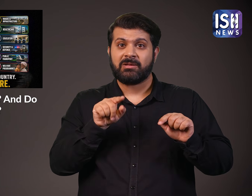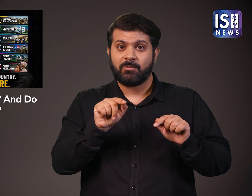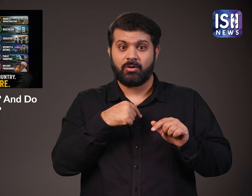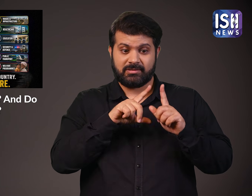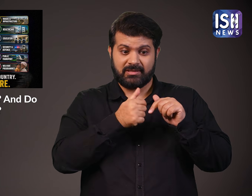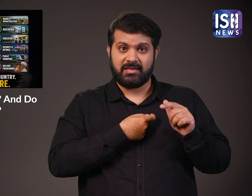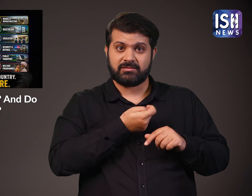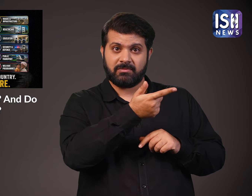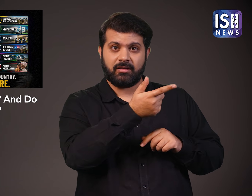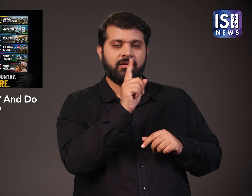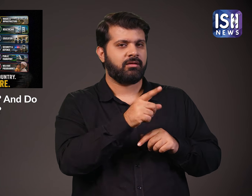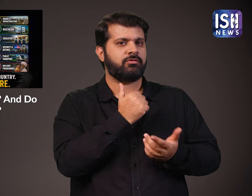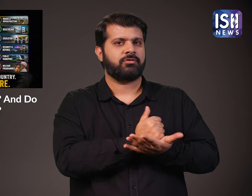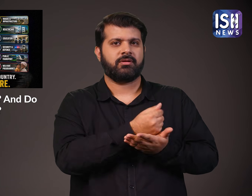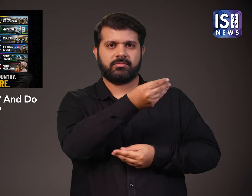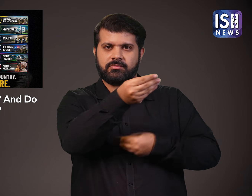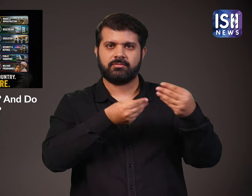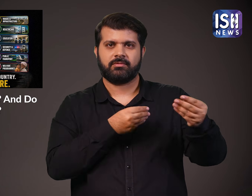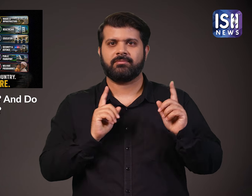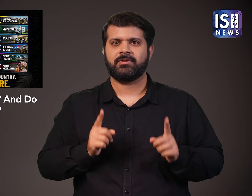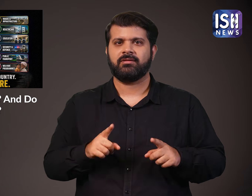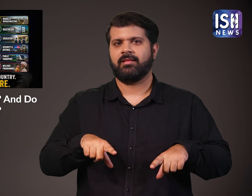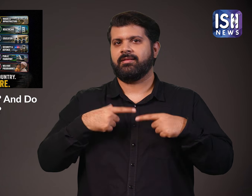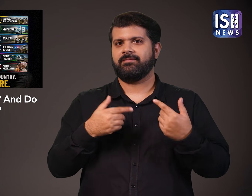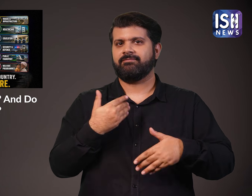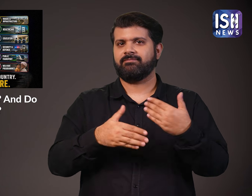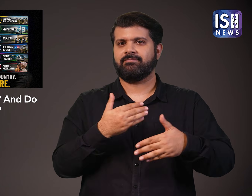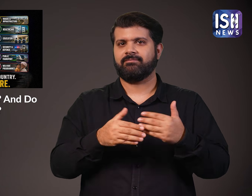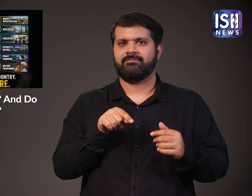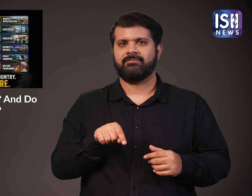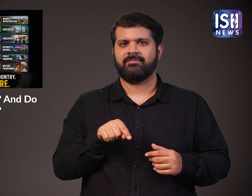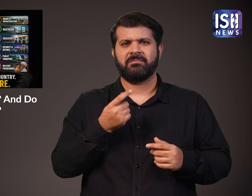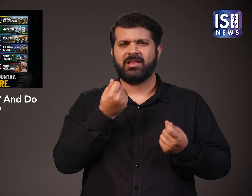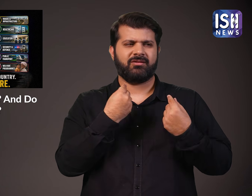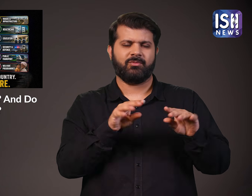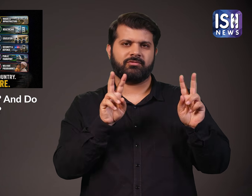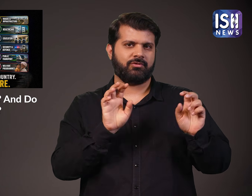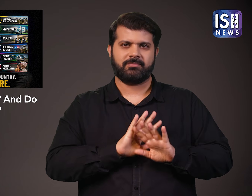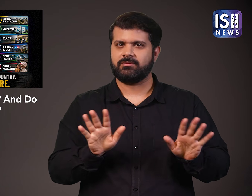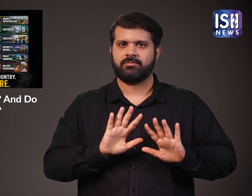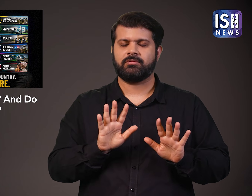We receive services in return for the taxes we pay, so it is not a waste of money.